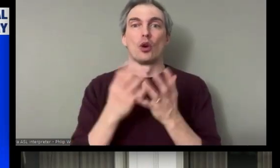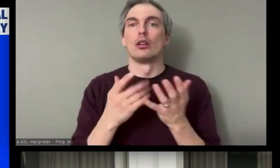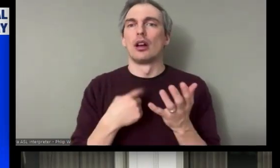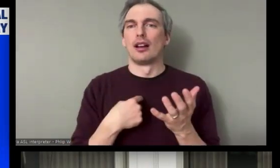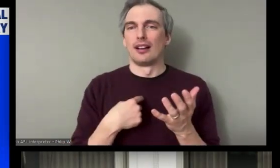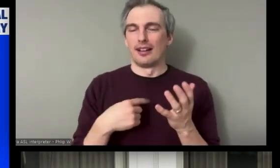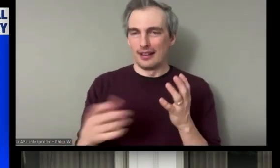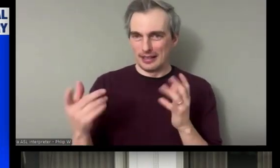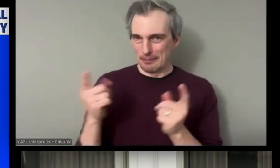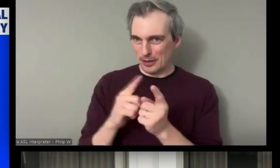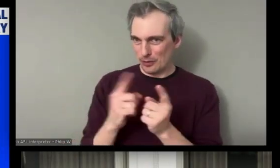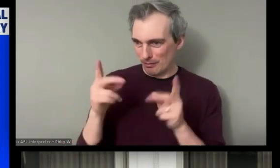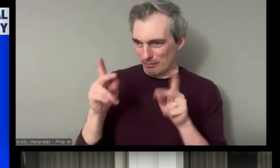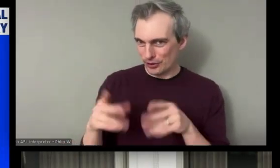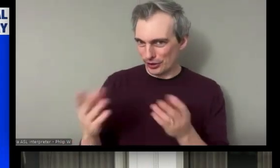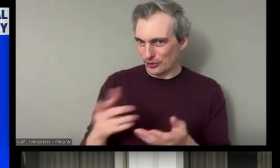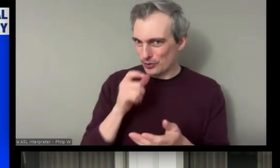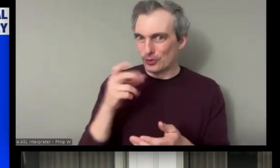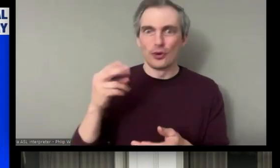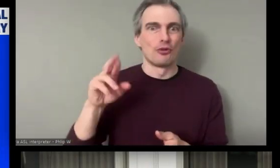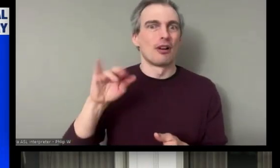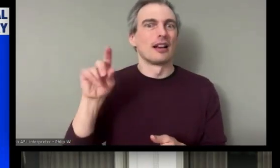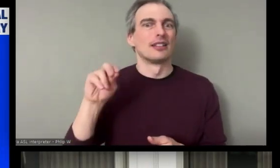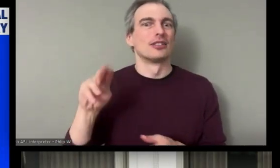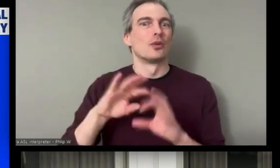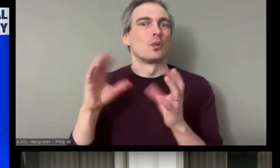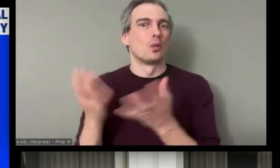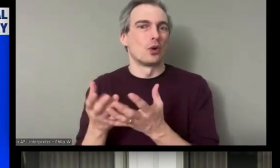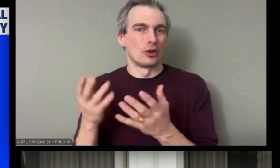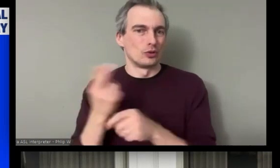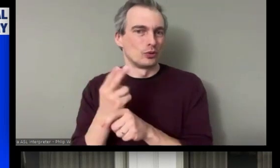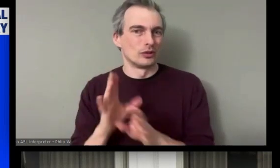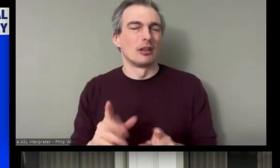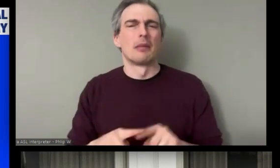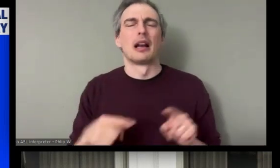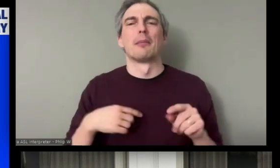But I'm gonna basically do the demonstration, just with two people.